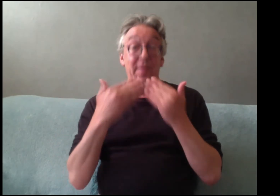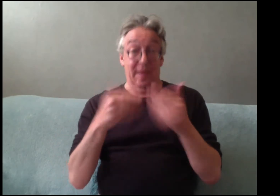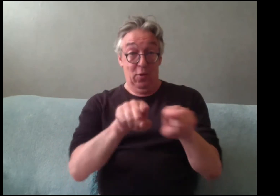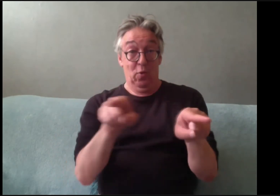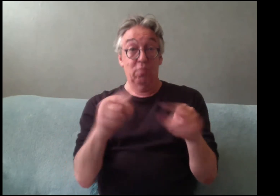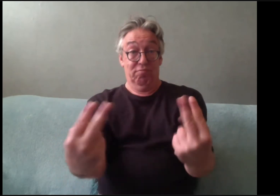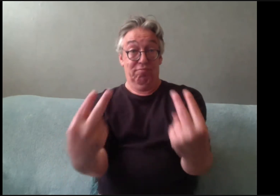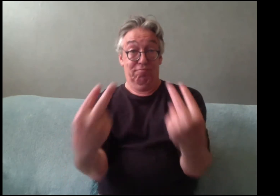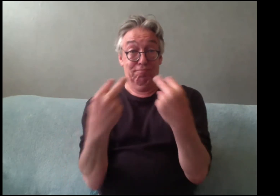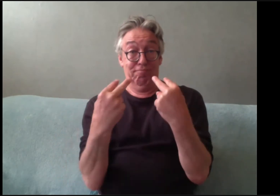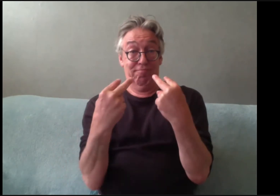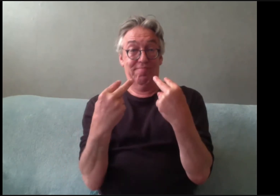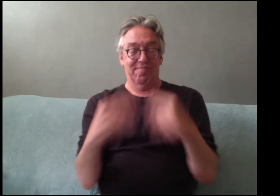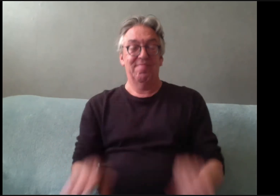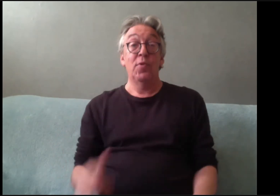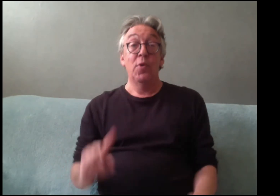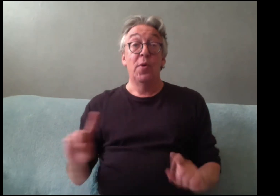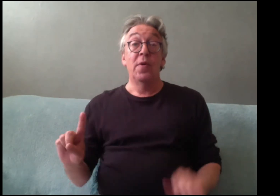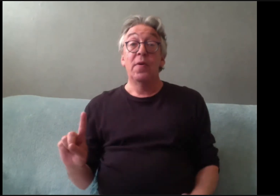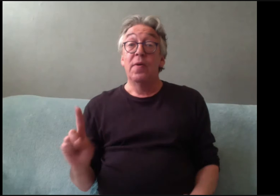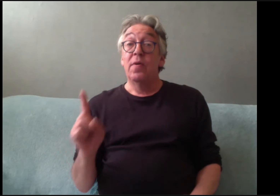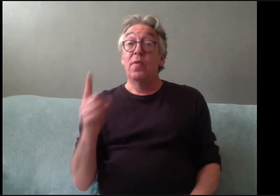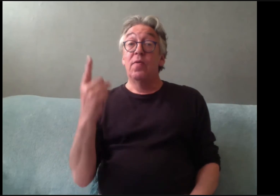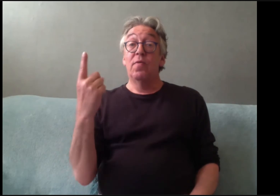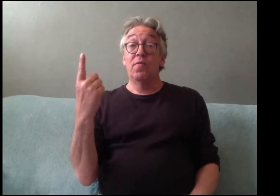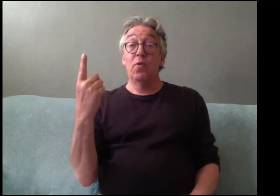First I'd like to give you some housekeeping information.